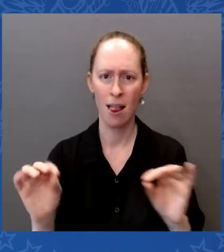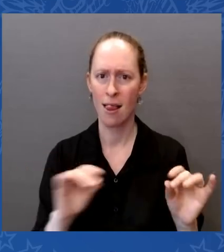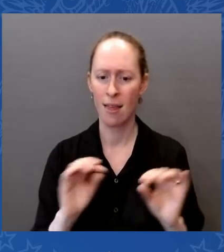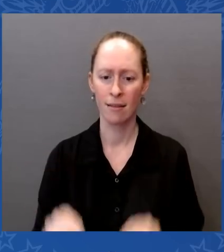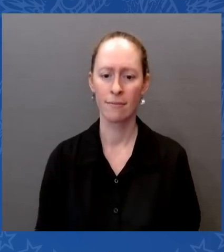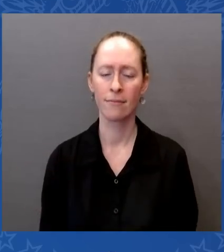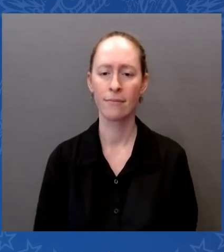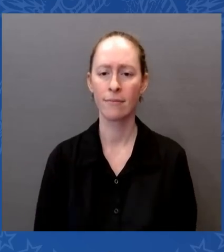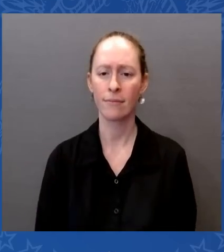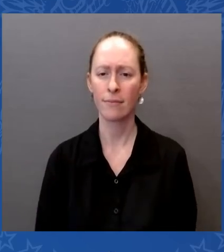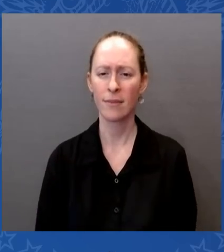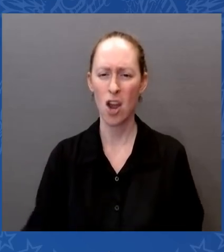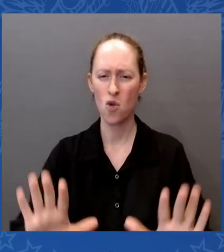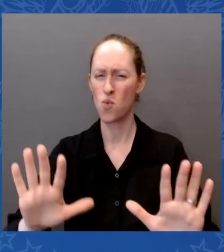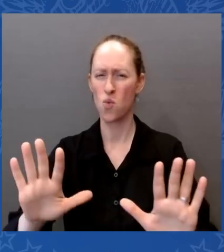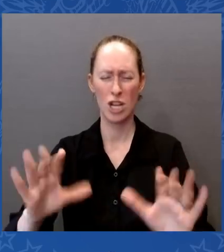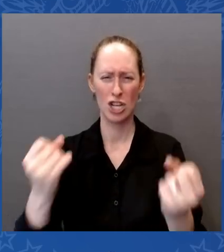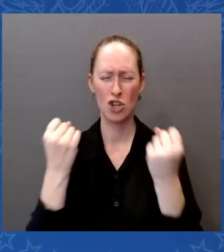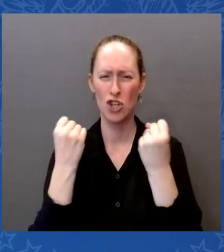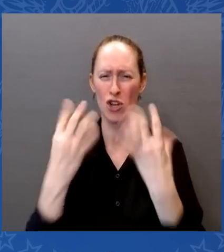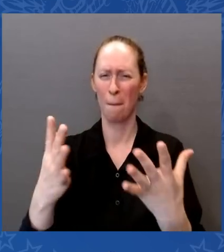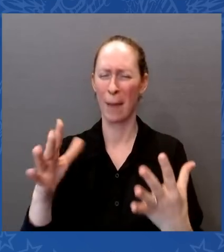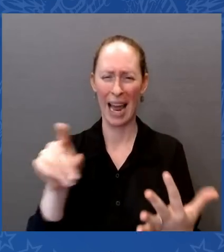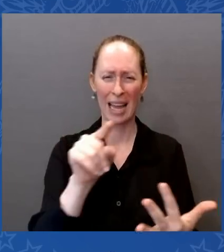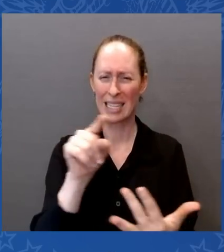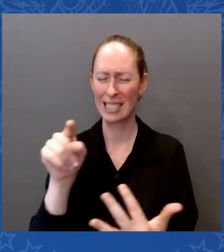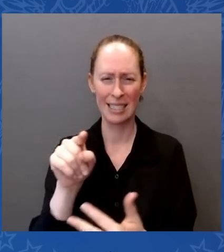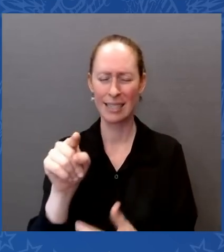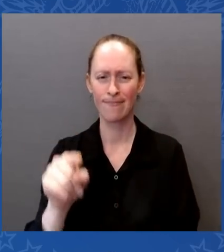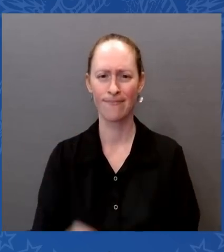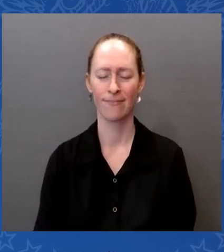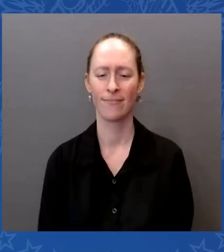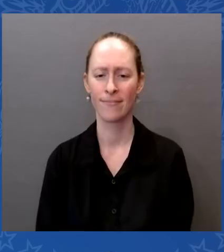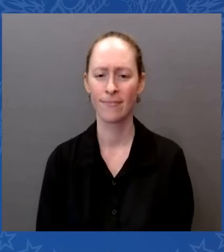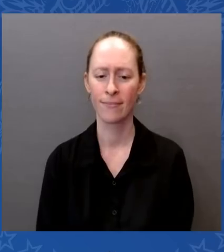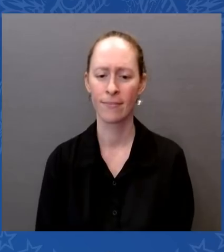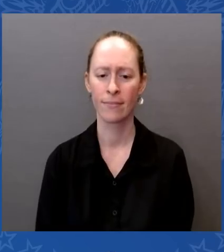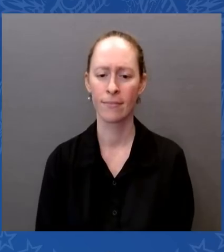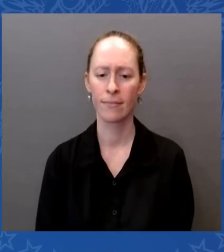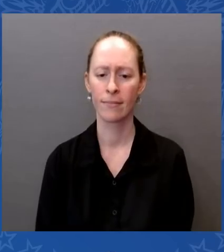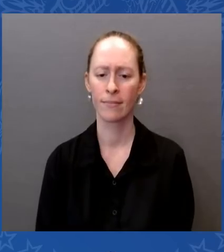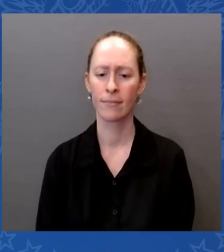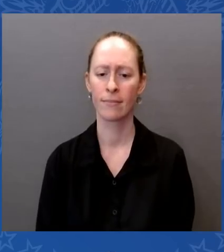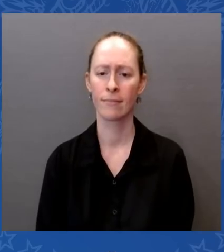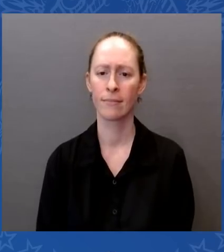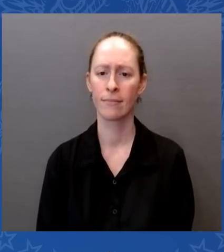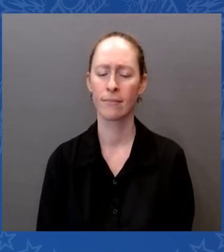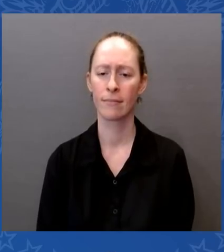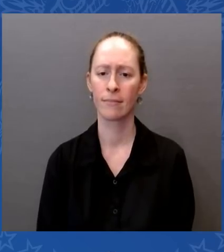The Press: Thank you, sir. So, you heard the Republicans. You have the means and the will to continue supporting Ukraine?